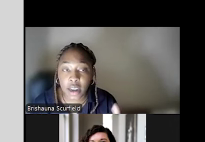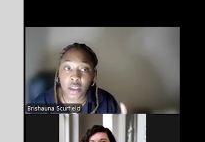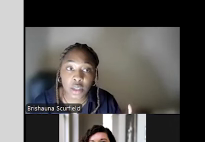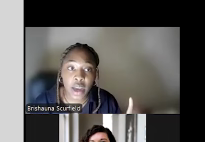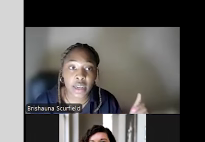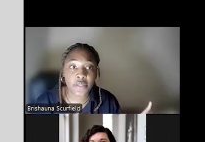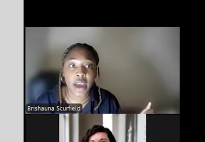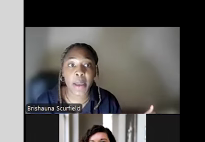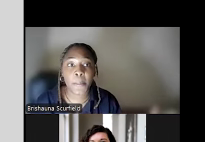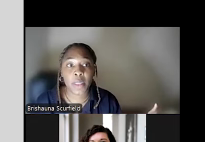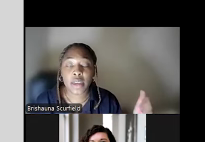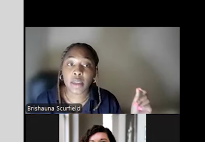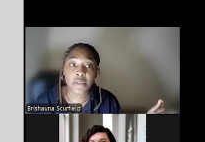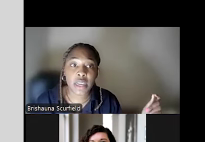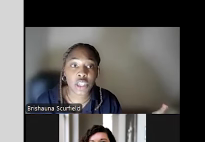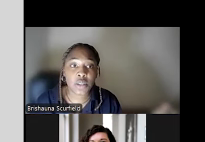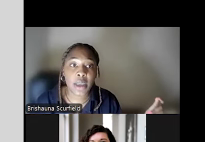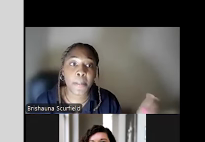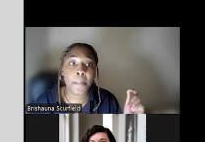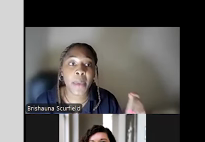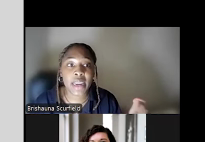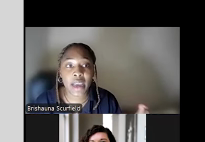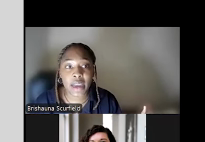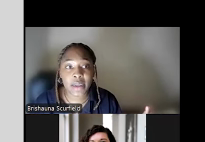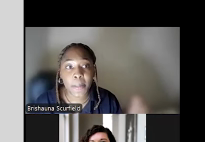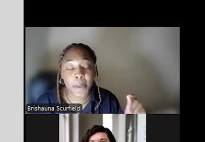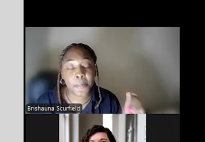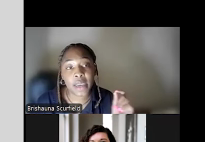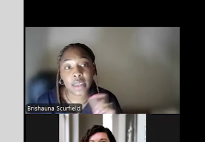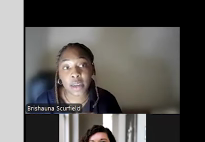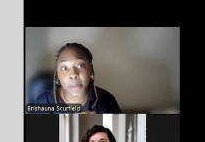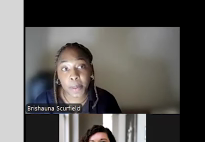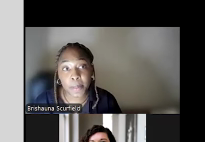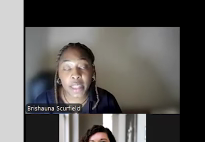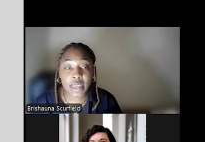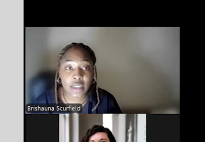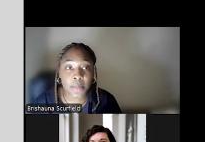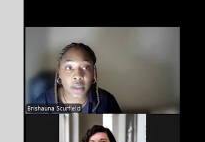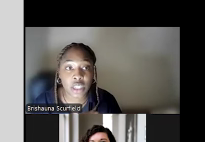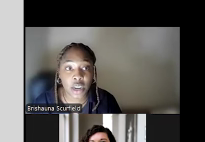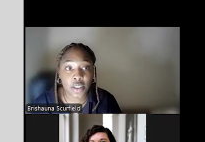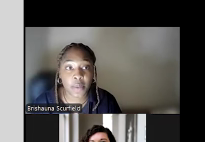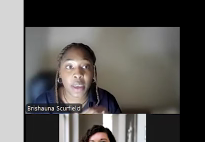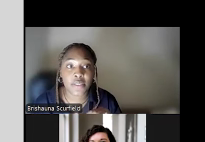and also identify some of the issues that may not be picked up by the accessibility checker that we